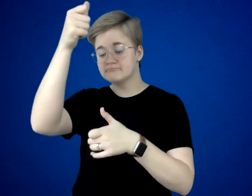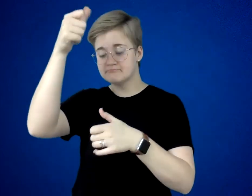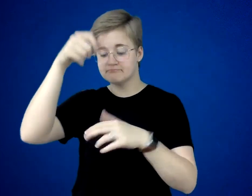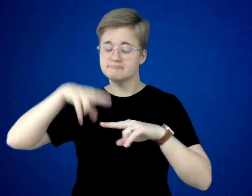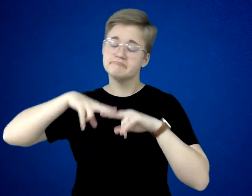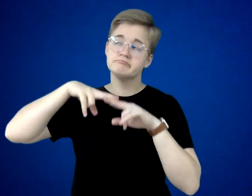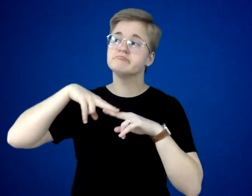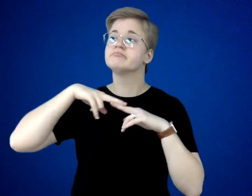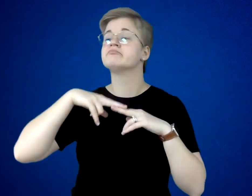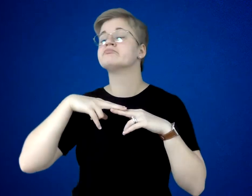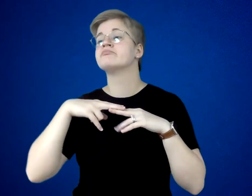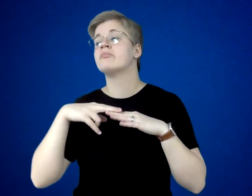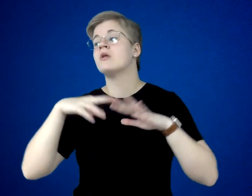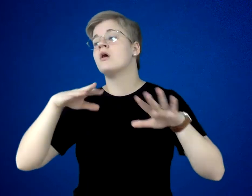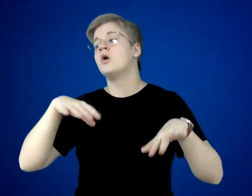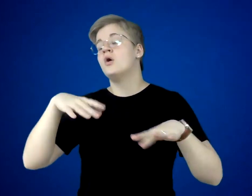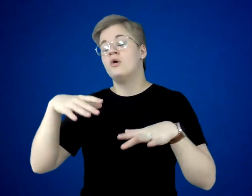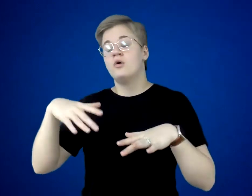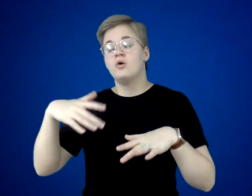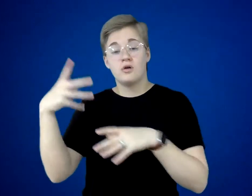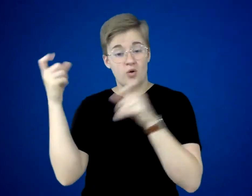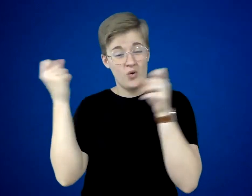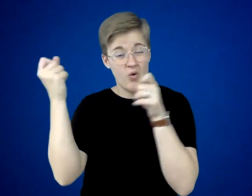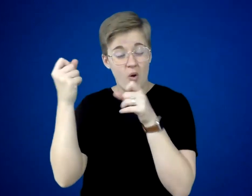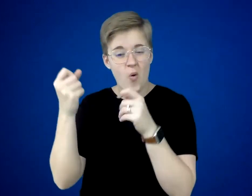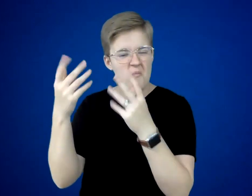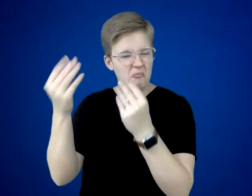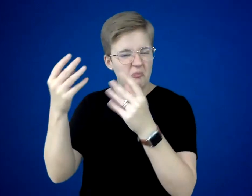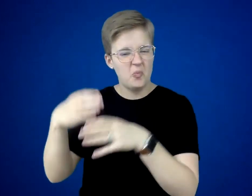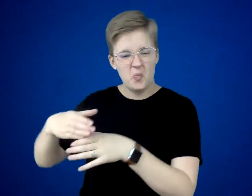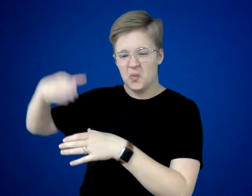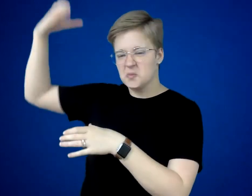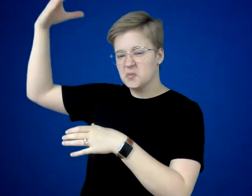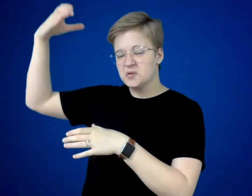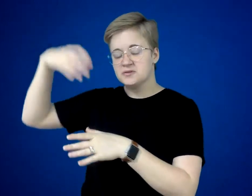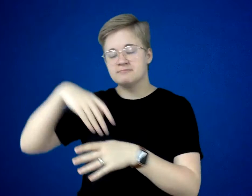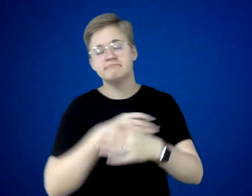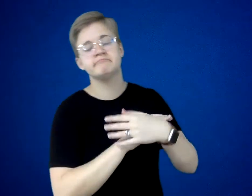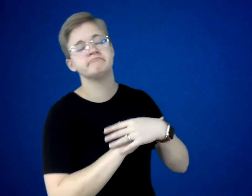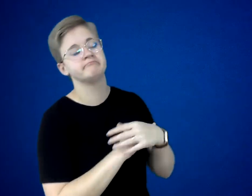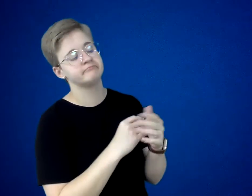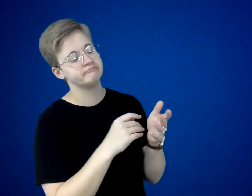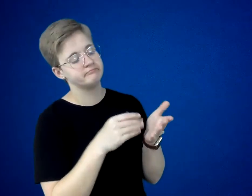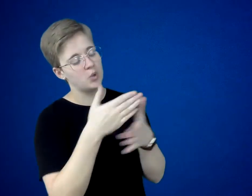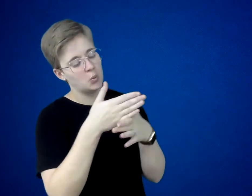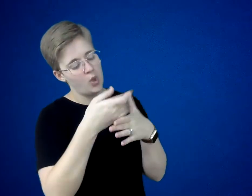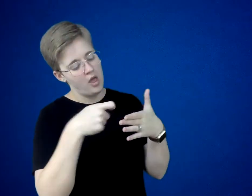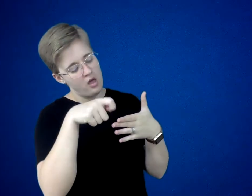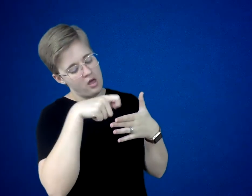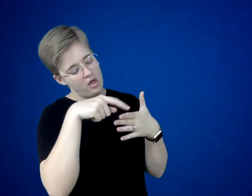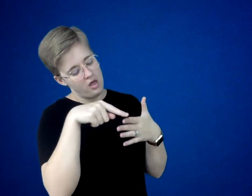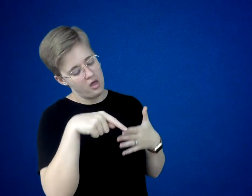cold, damp poles and started to work on the wood. But his head was too full of his father’s anger